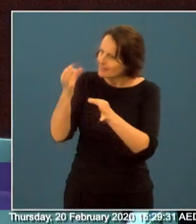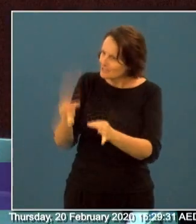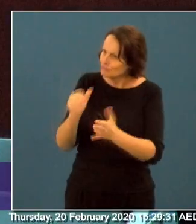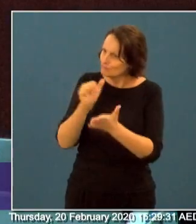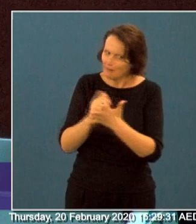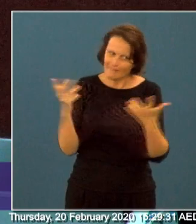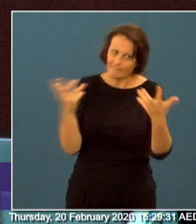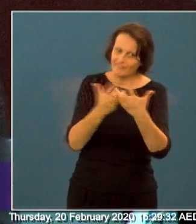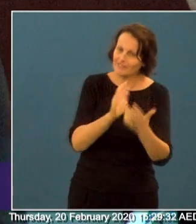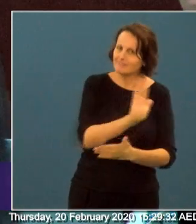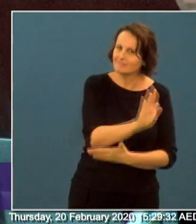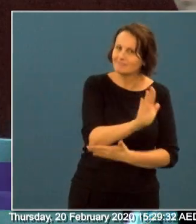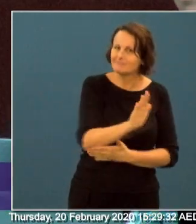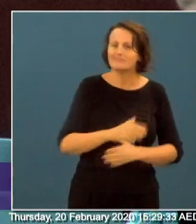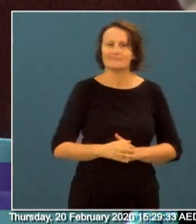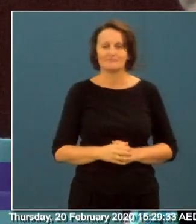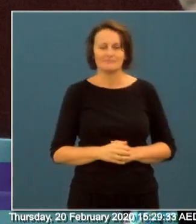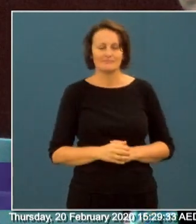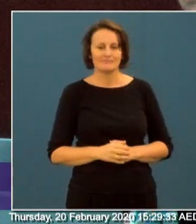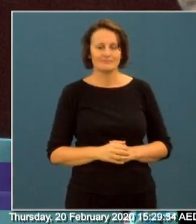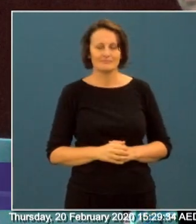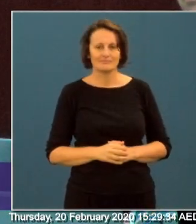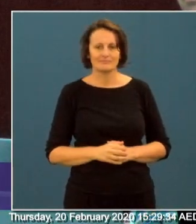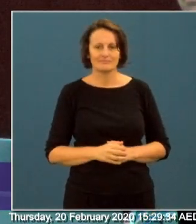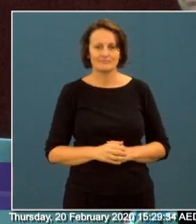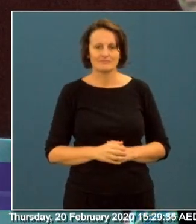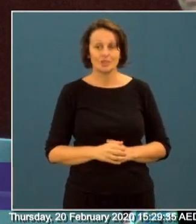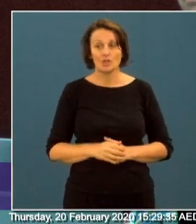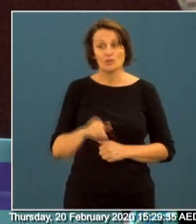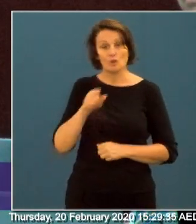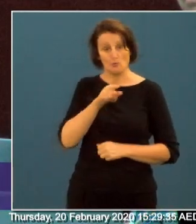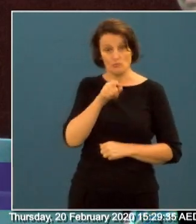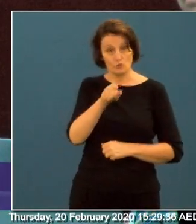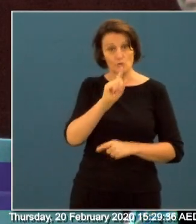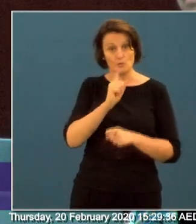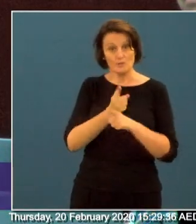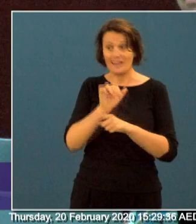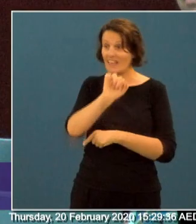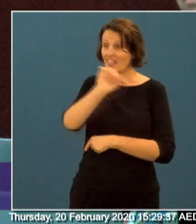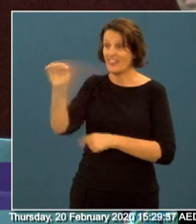Because you say that decisions about treatment tend to be more conservative — or can tend to be more conservative,